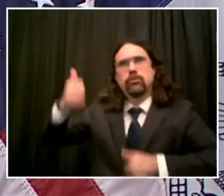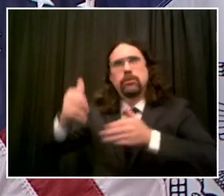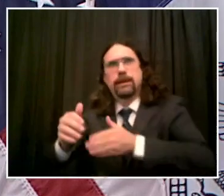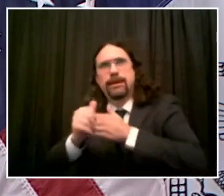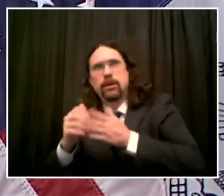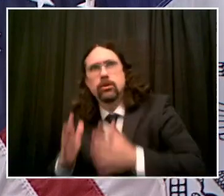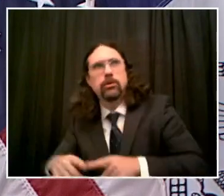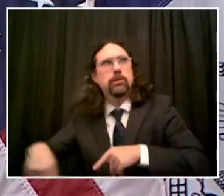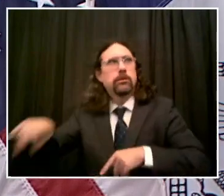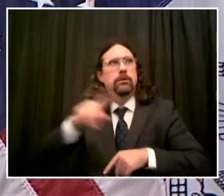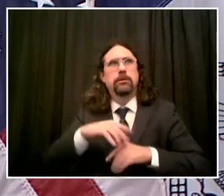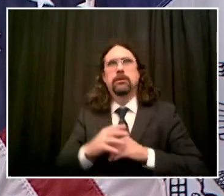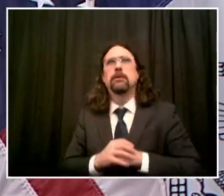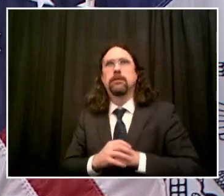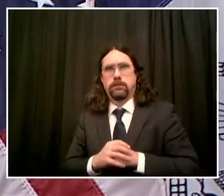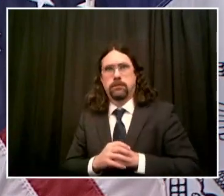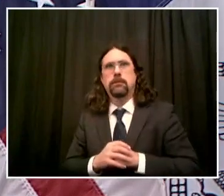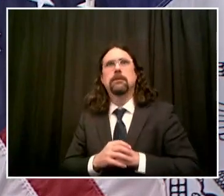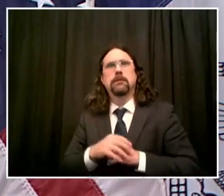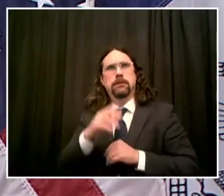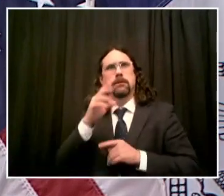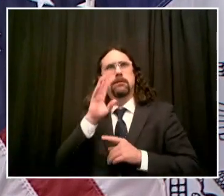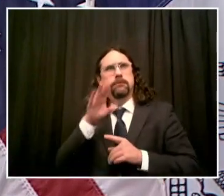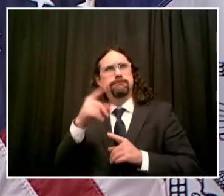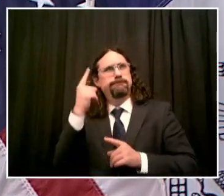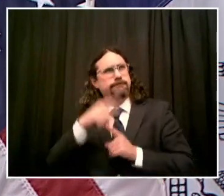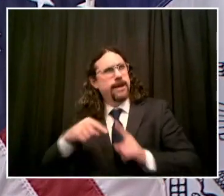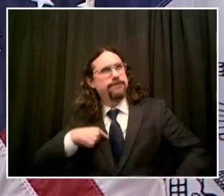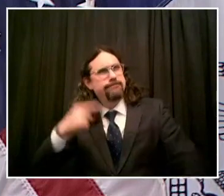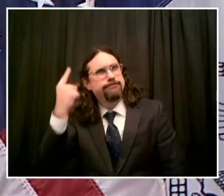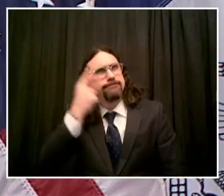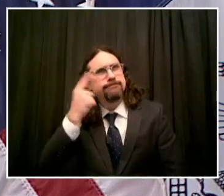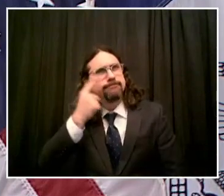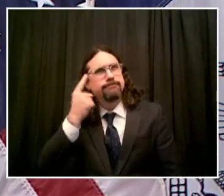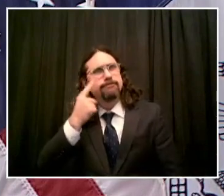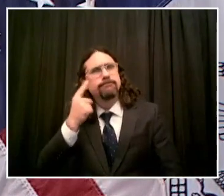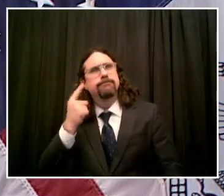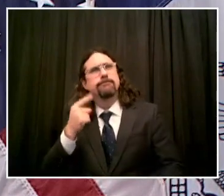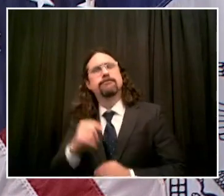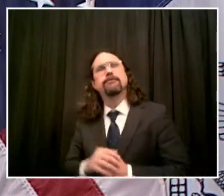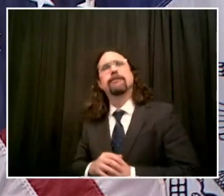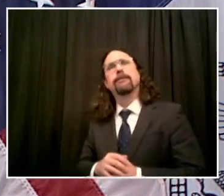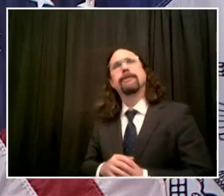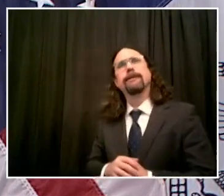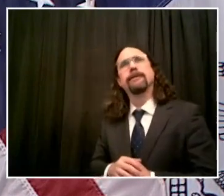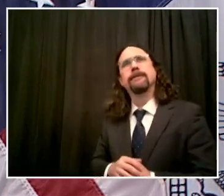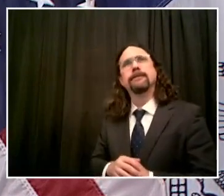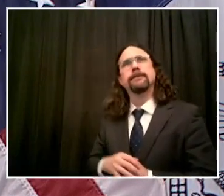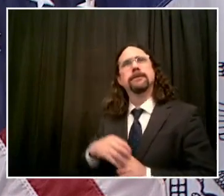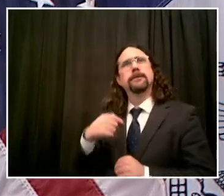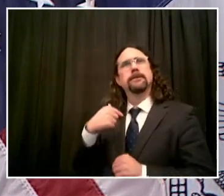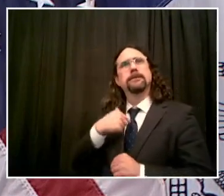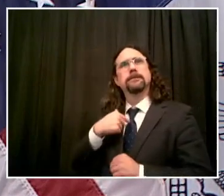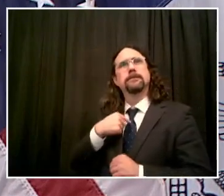DENOUNCE THE LOOTING AND TOOK OFFENSE TO THE IDEA THERE WAS LOOTING BUT FROM SOME OF THESE